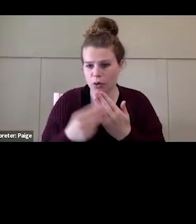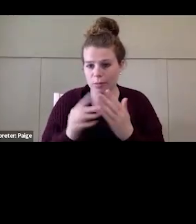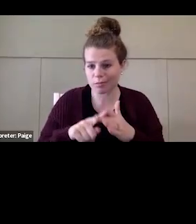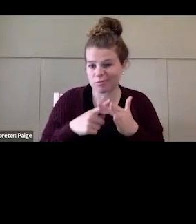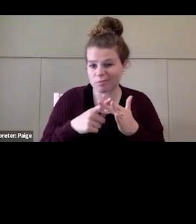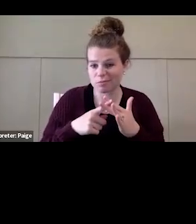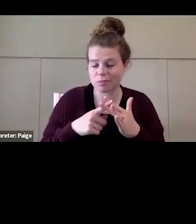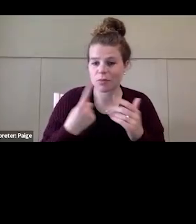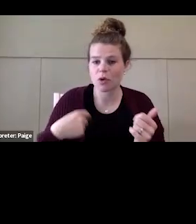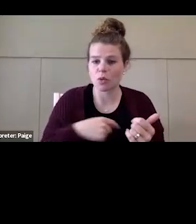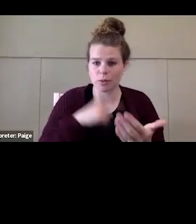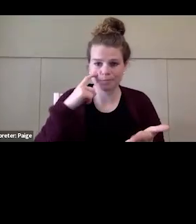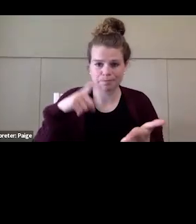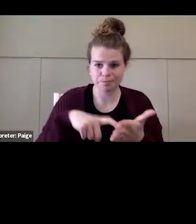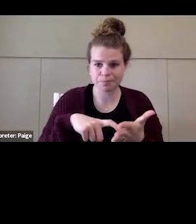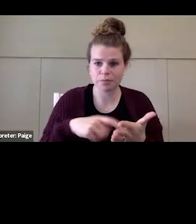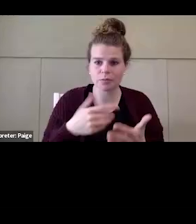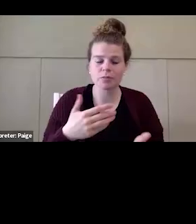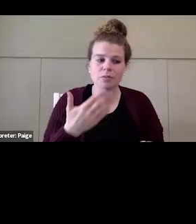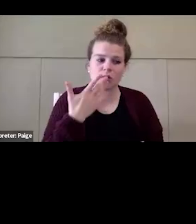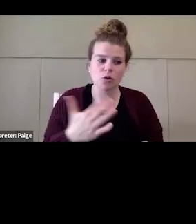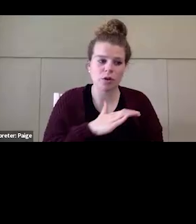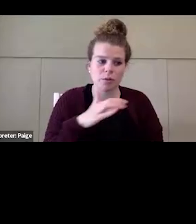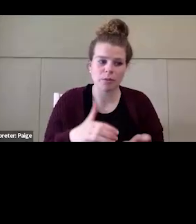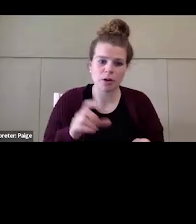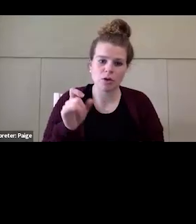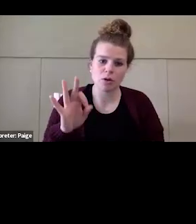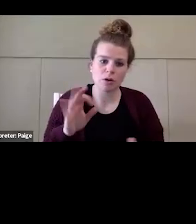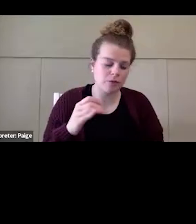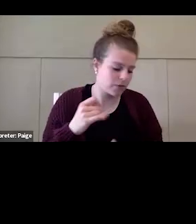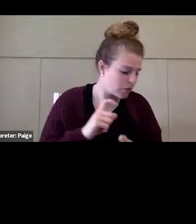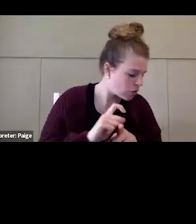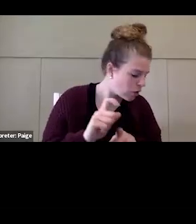what we found is that a good portion of the calls that both STAR